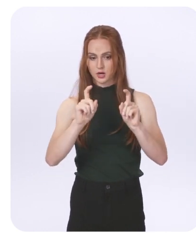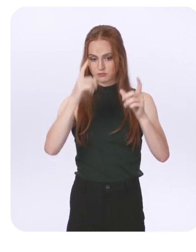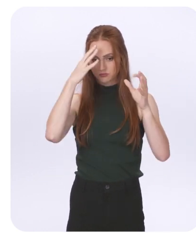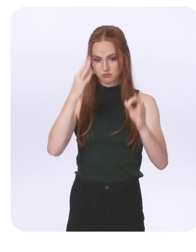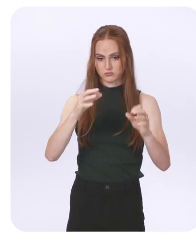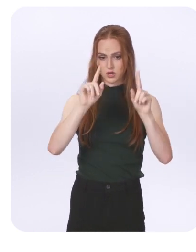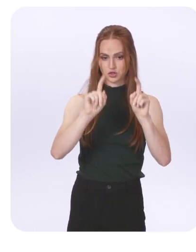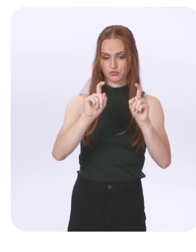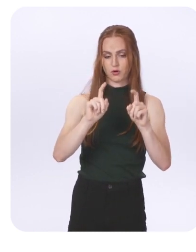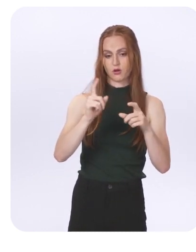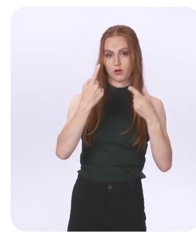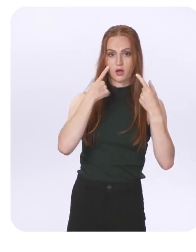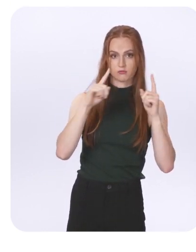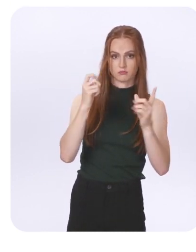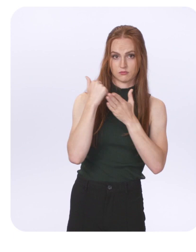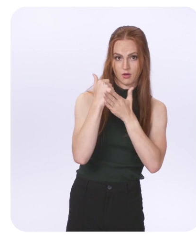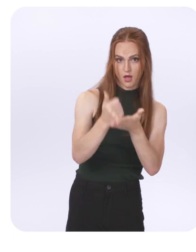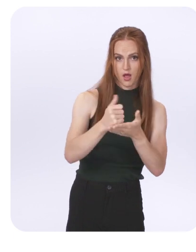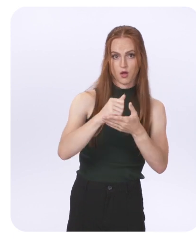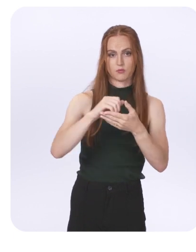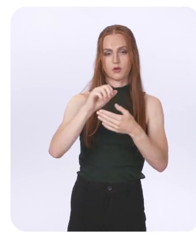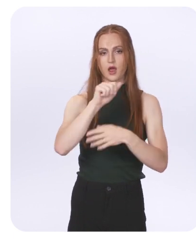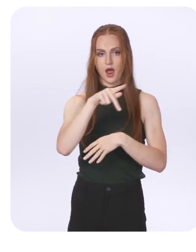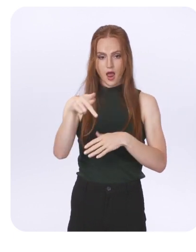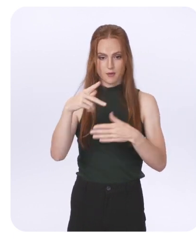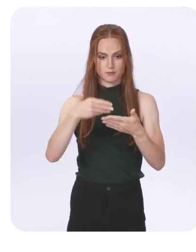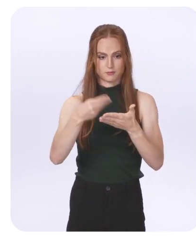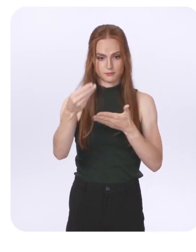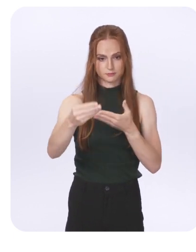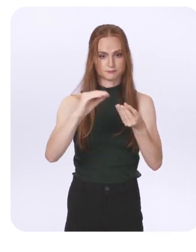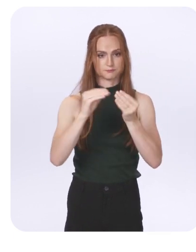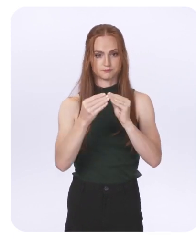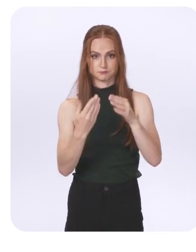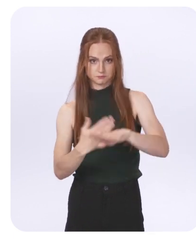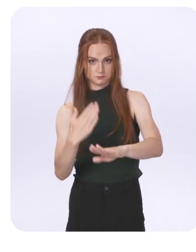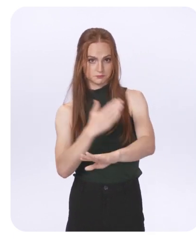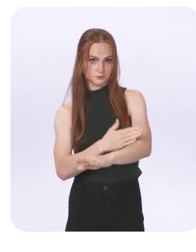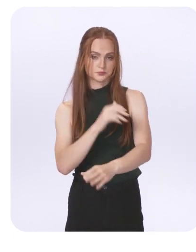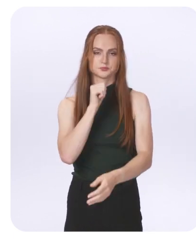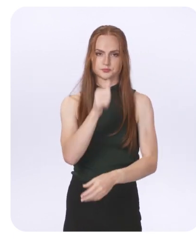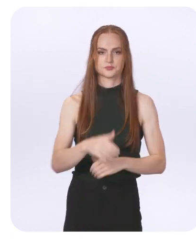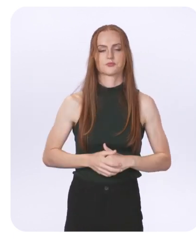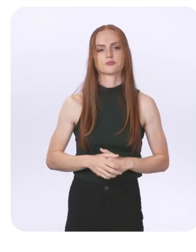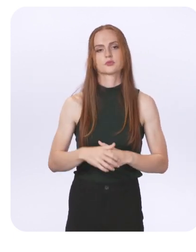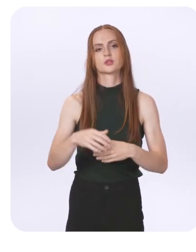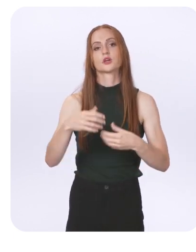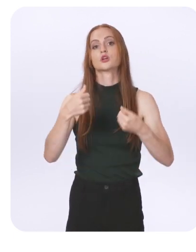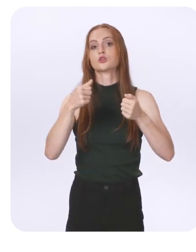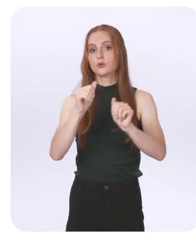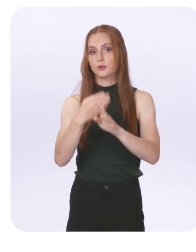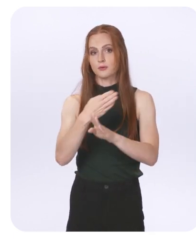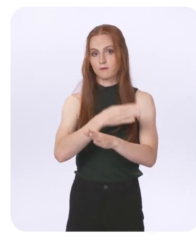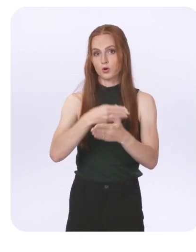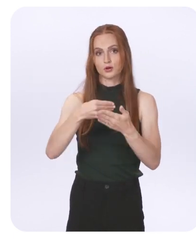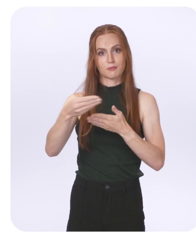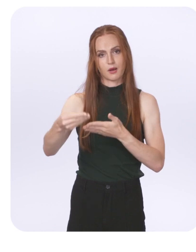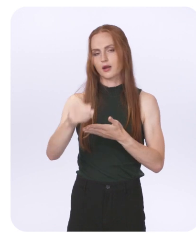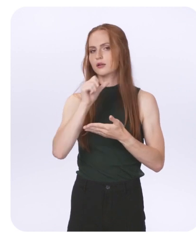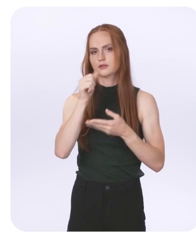after enrolling in this program. So we recommend that you use our experiment tool to test this for your app before rolling it out more broadly.